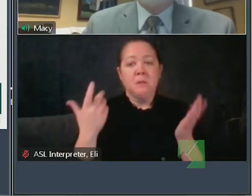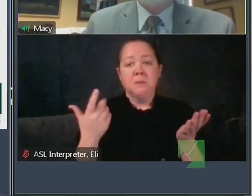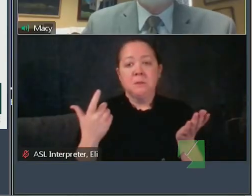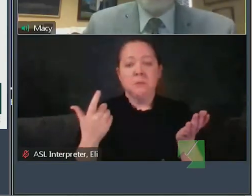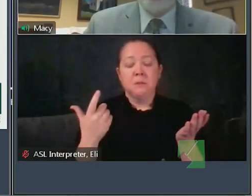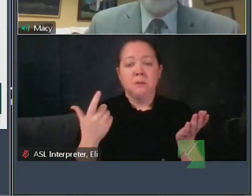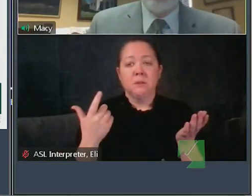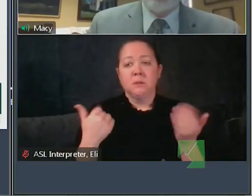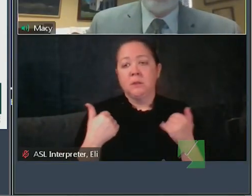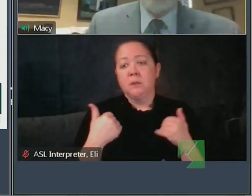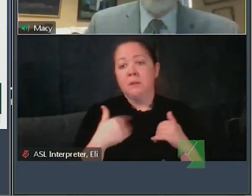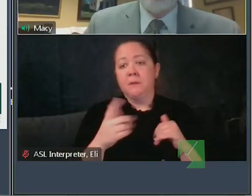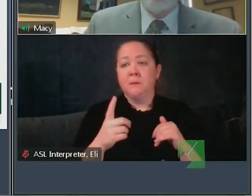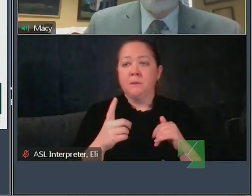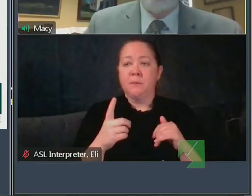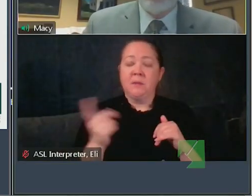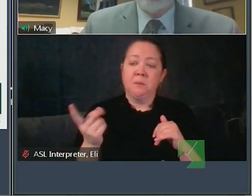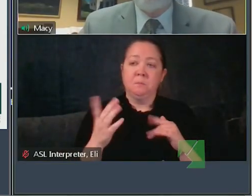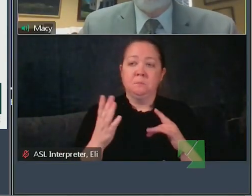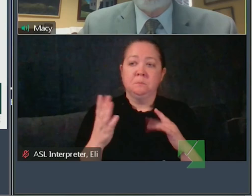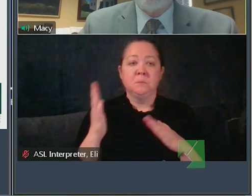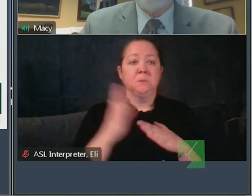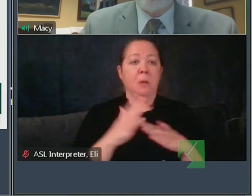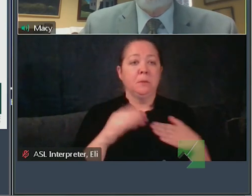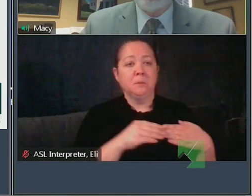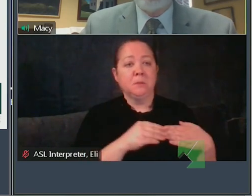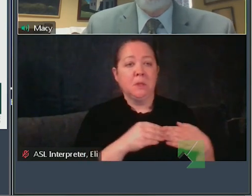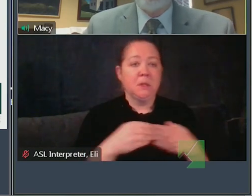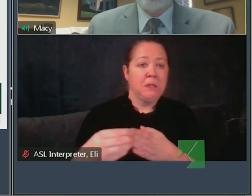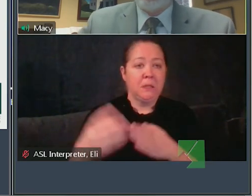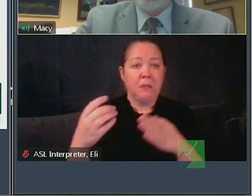And I asked him what about the folks I don't represent?